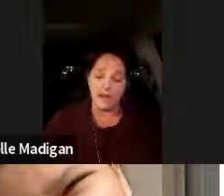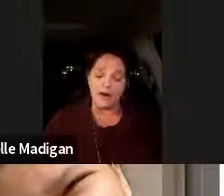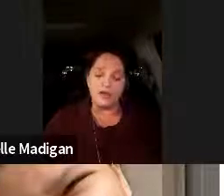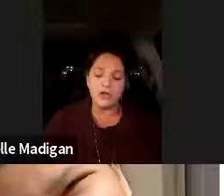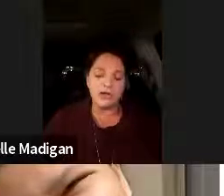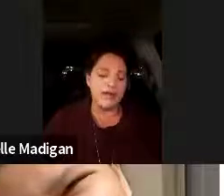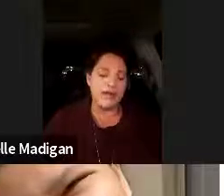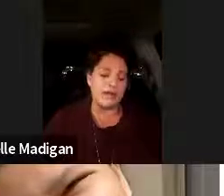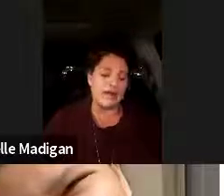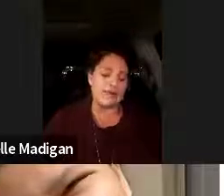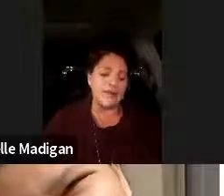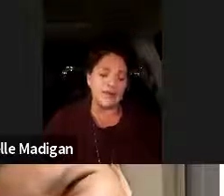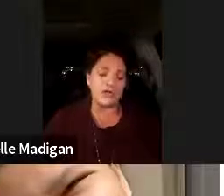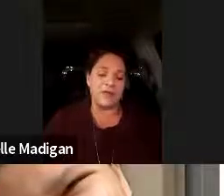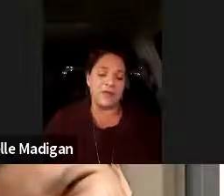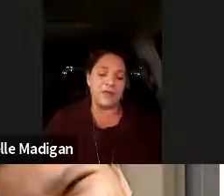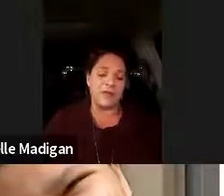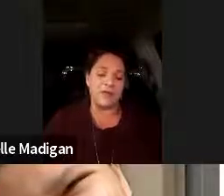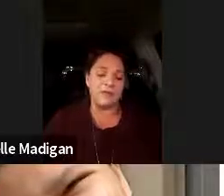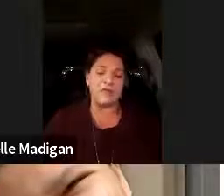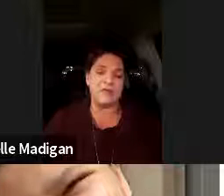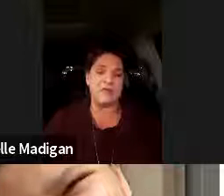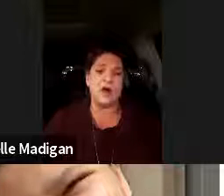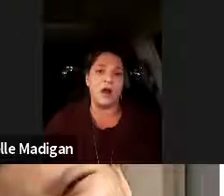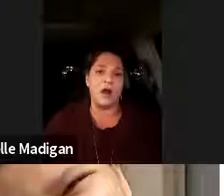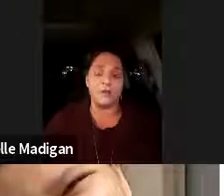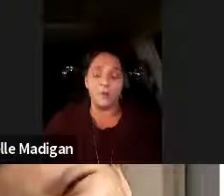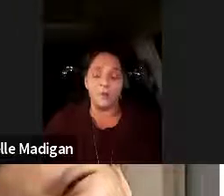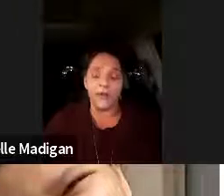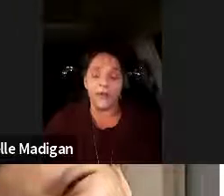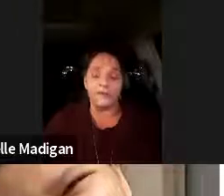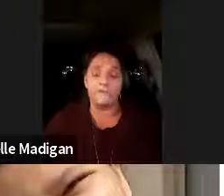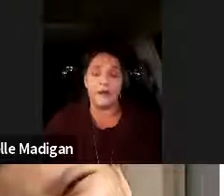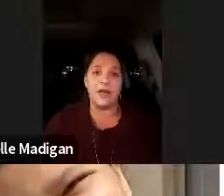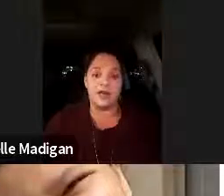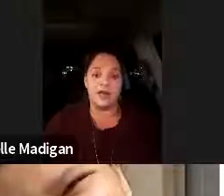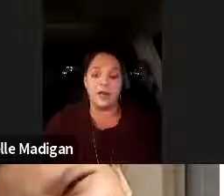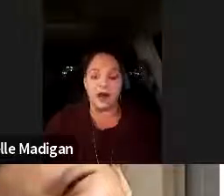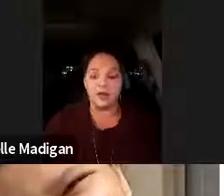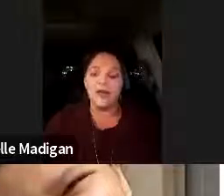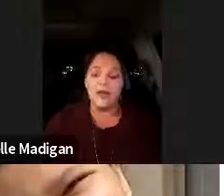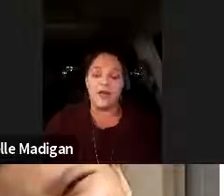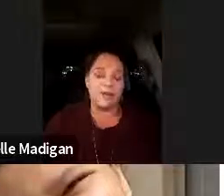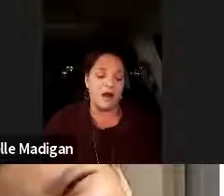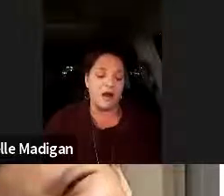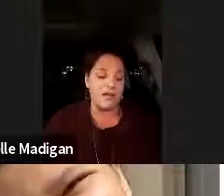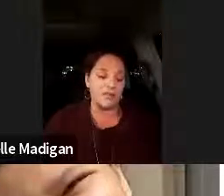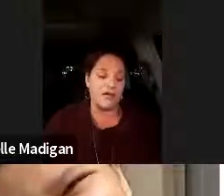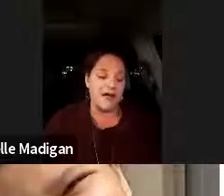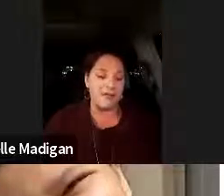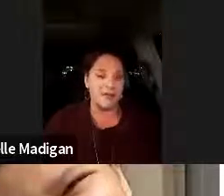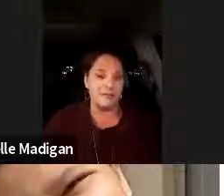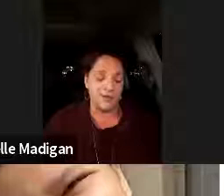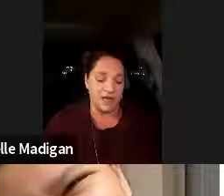Richelle Madigan: I urge you to recognize that residential behavioral health resources are and appropriate and very needed part of helping our kids with the highest level of need.